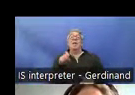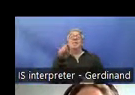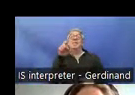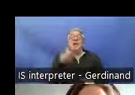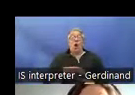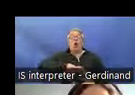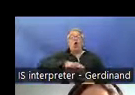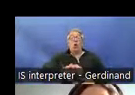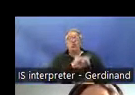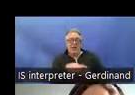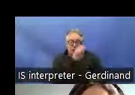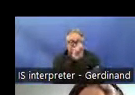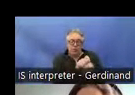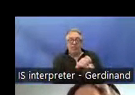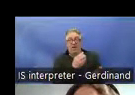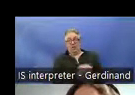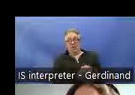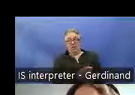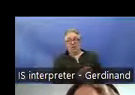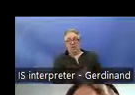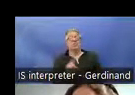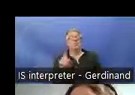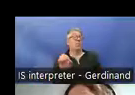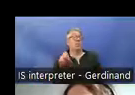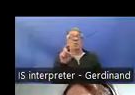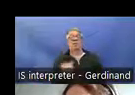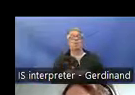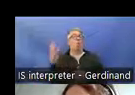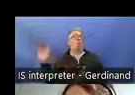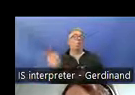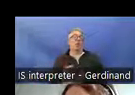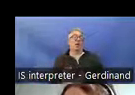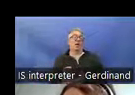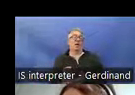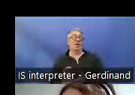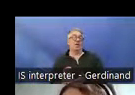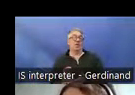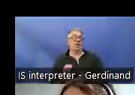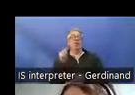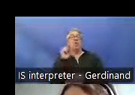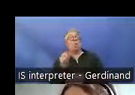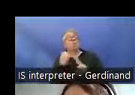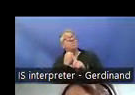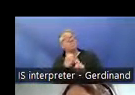OPDs need more funding and resources to advocate for inclusion of functional difficulties questions.